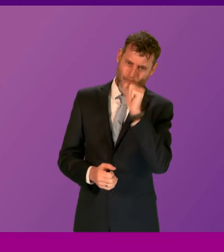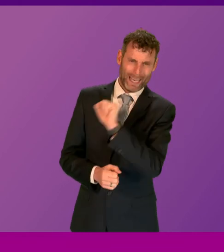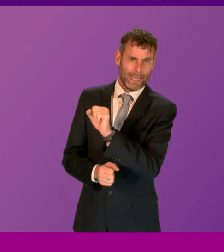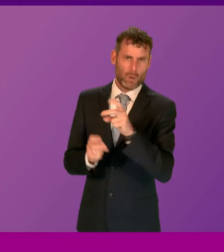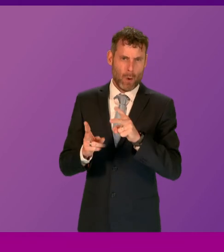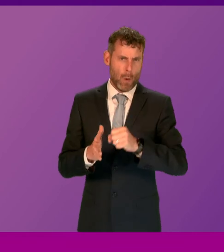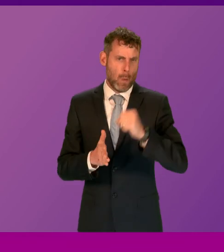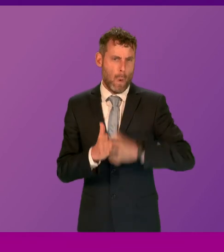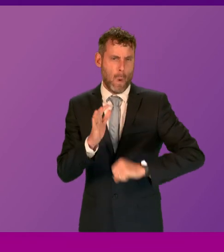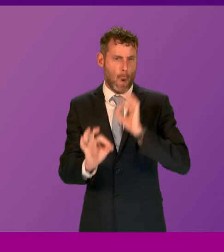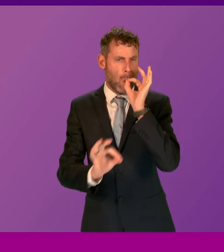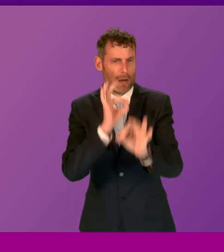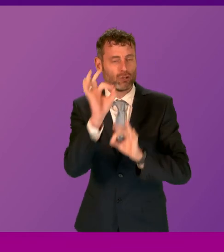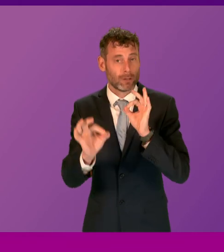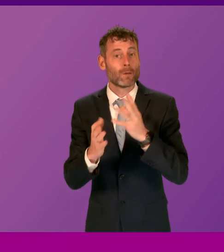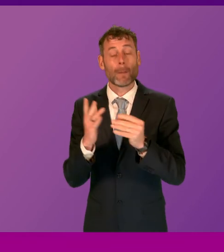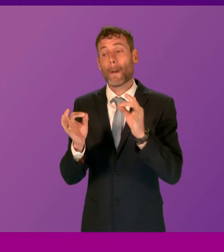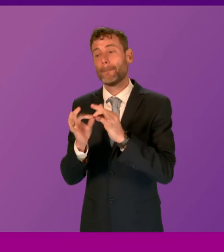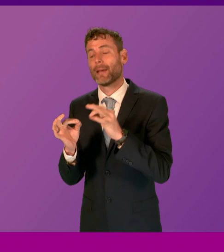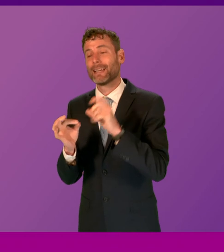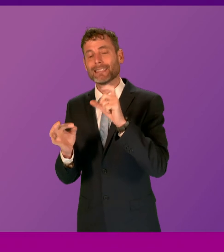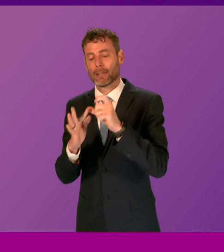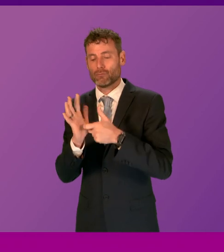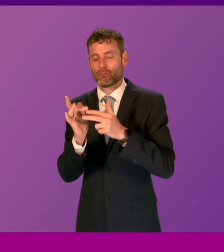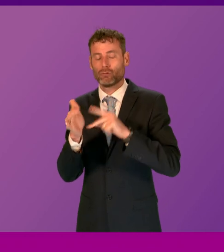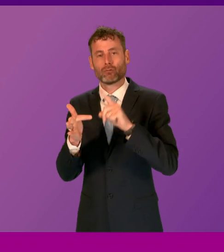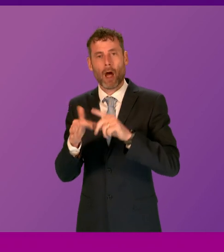it was on BBC “Drivetime” or on the many other programmes that he presented.